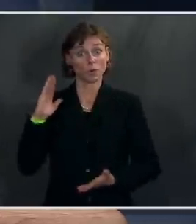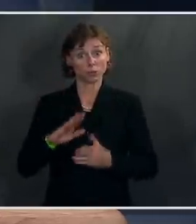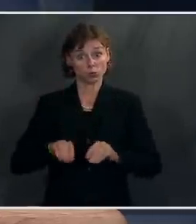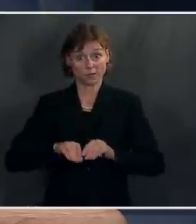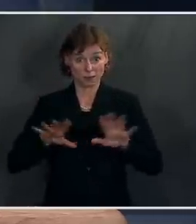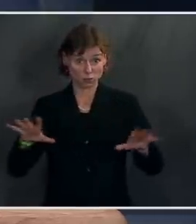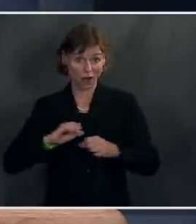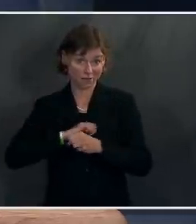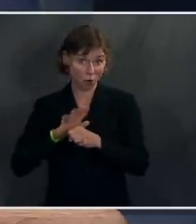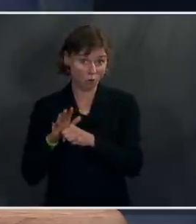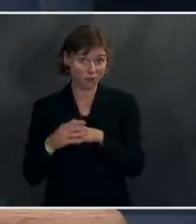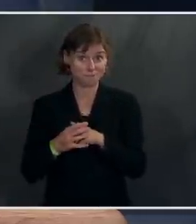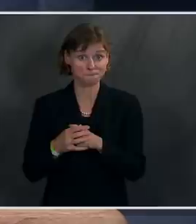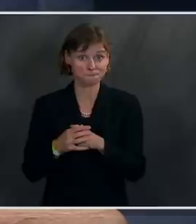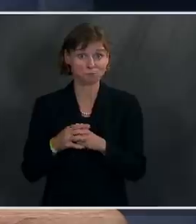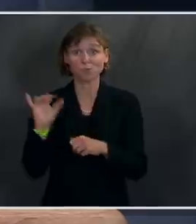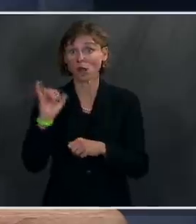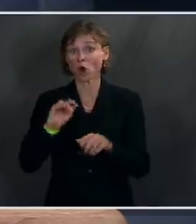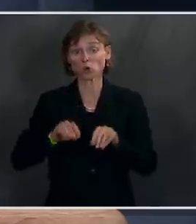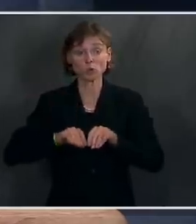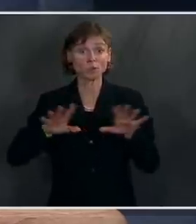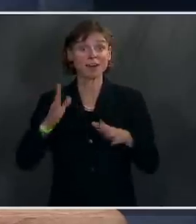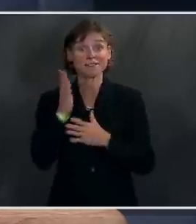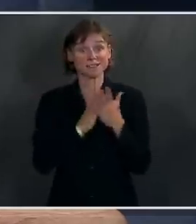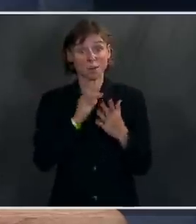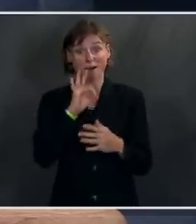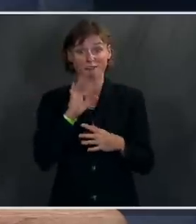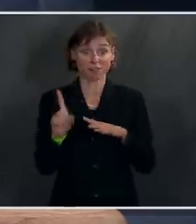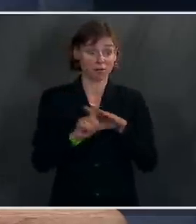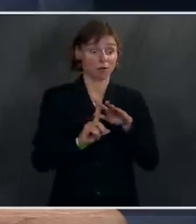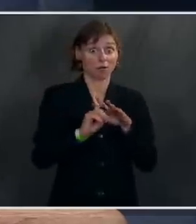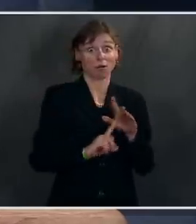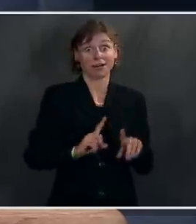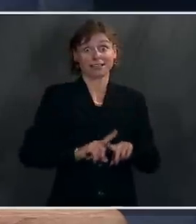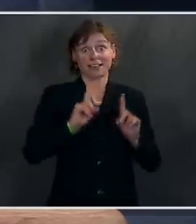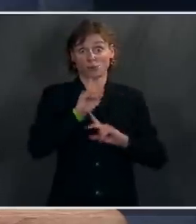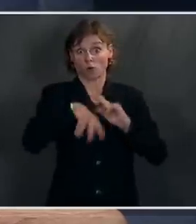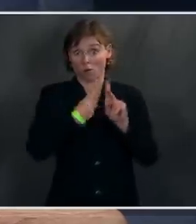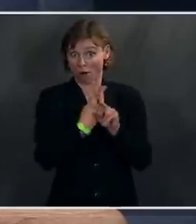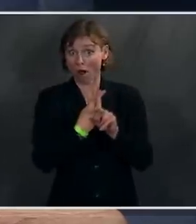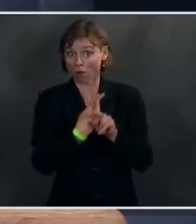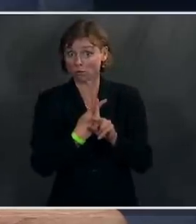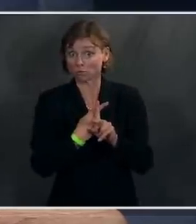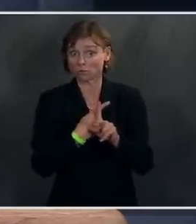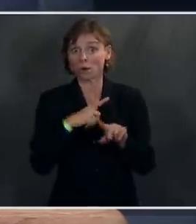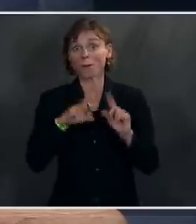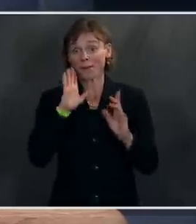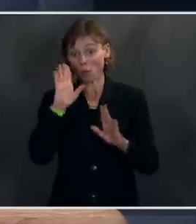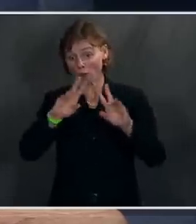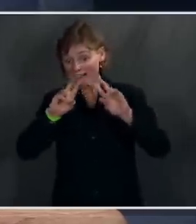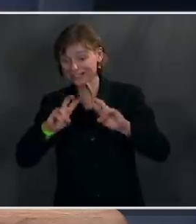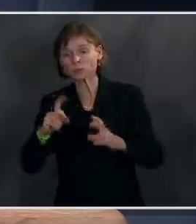and also the spread of some of these variants. But they will assess steps that need to be taken based on variants.